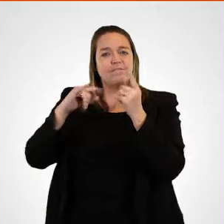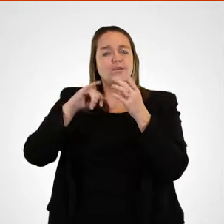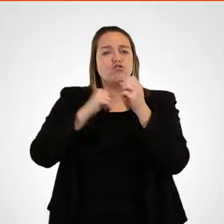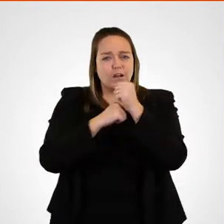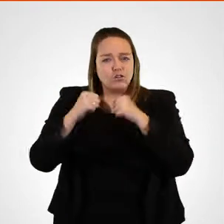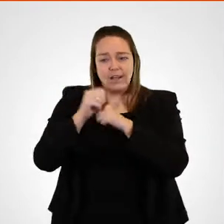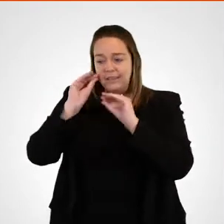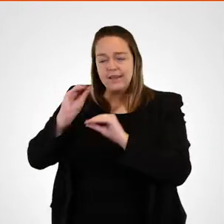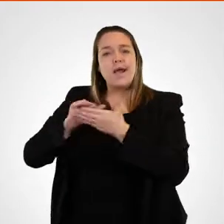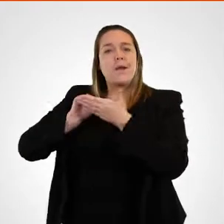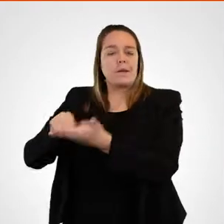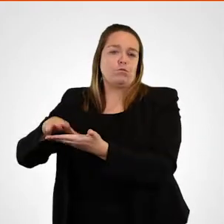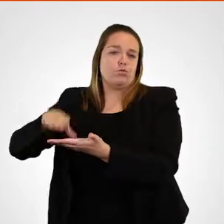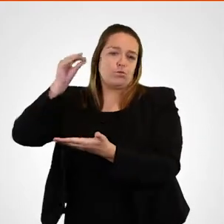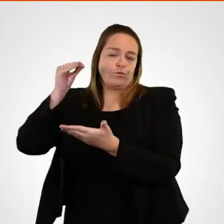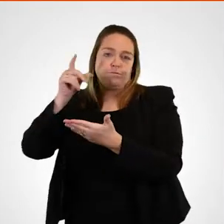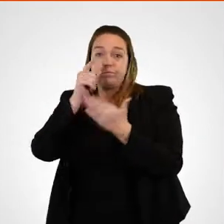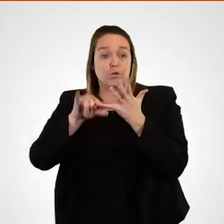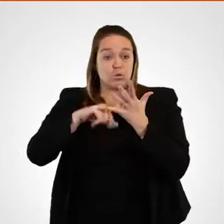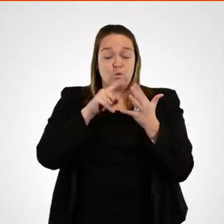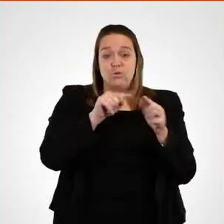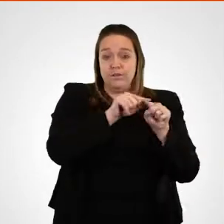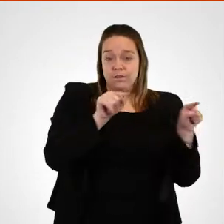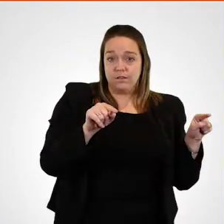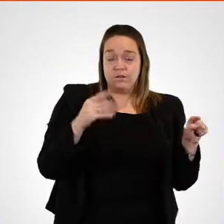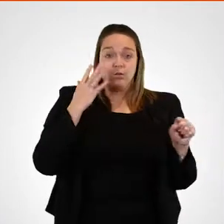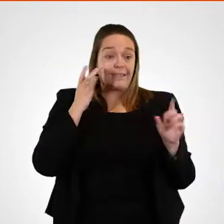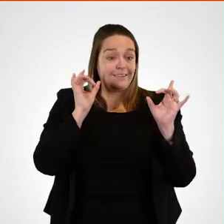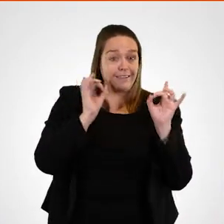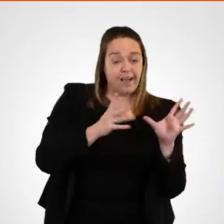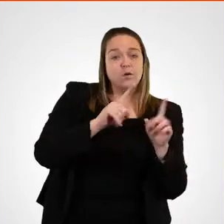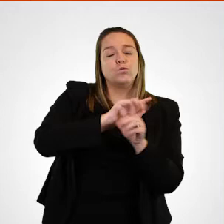and help students use those when they start and also at the end.